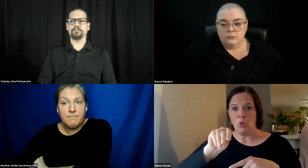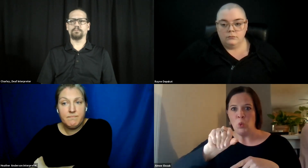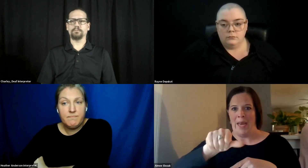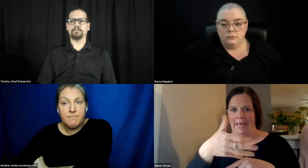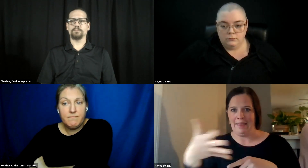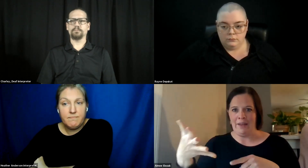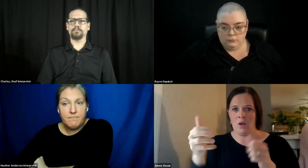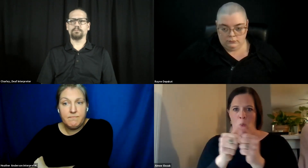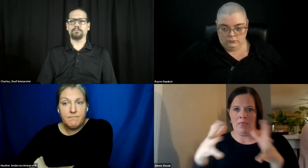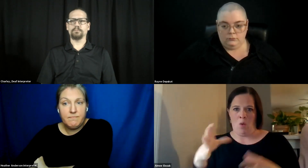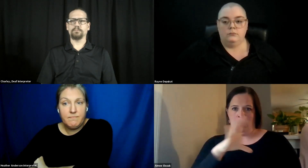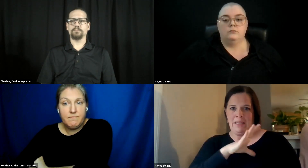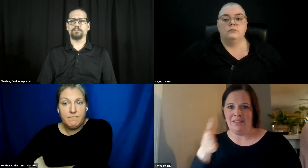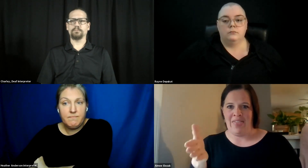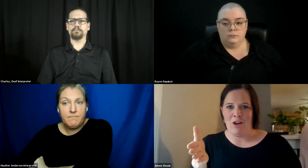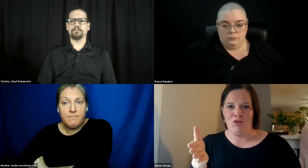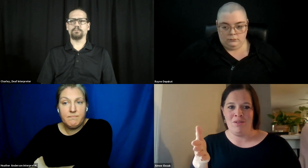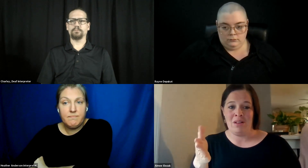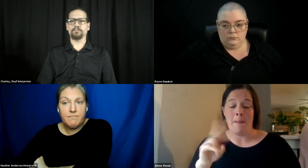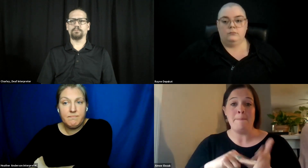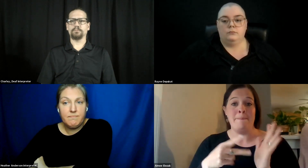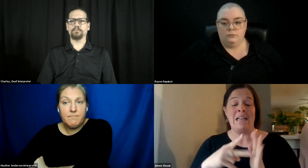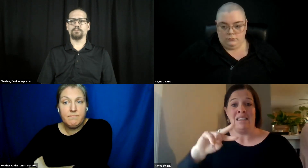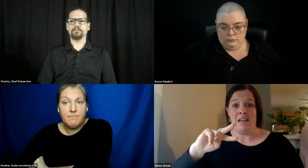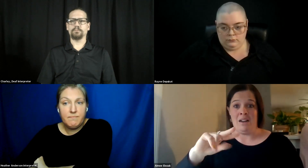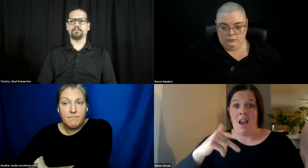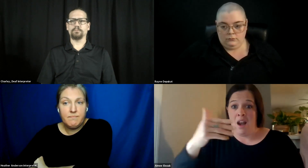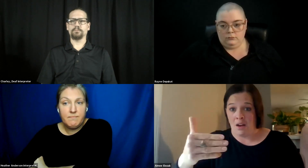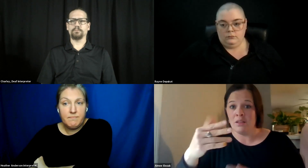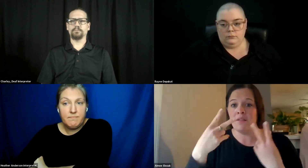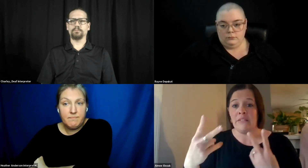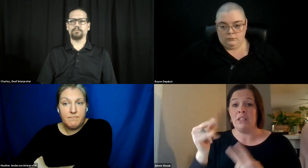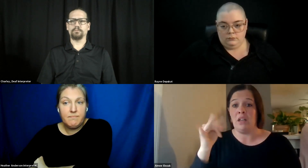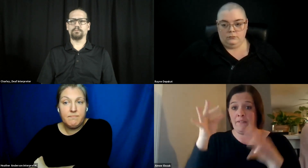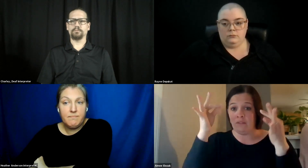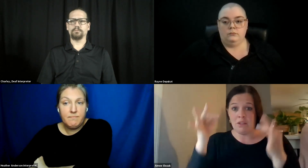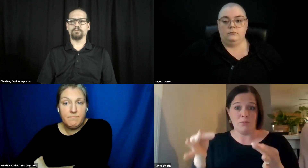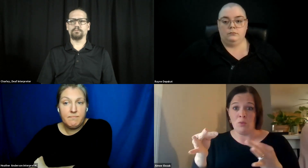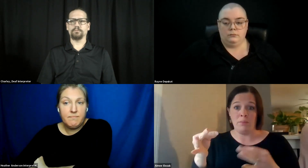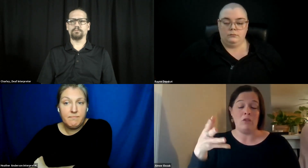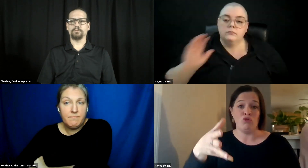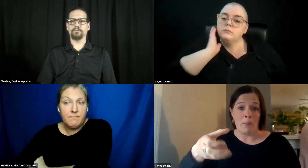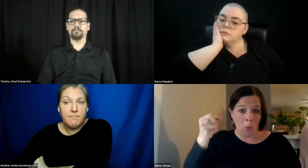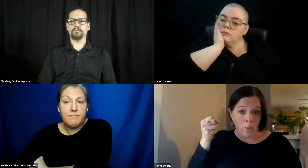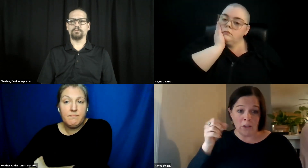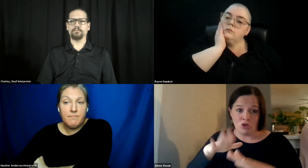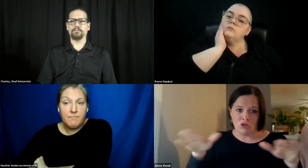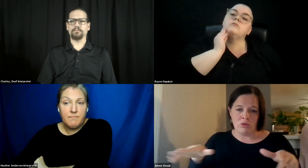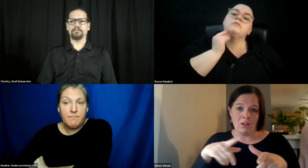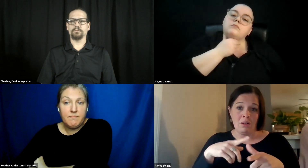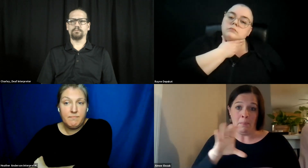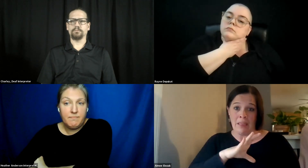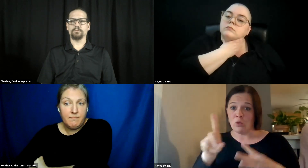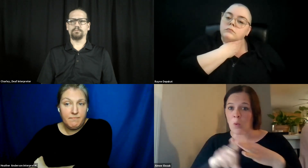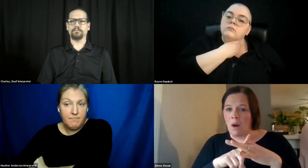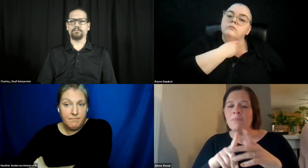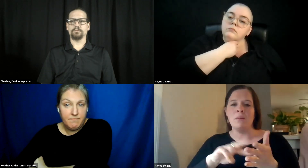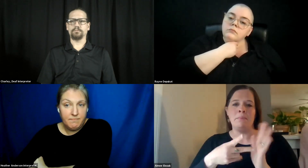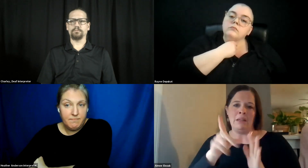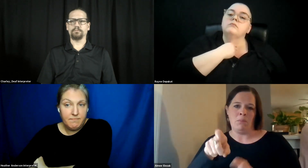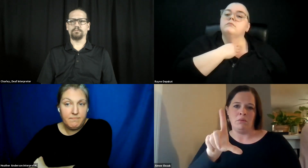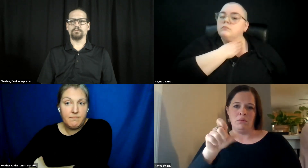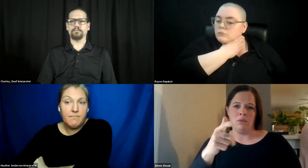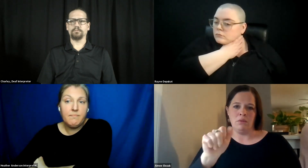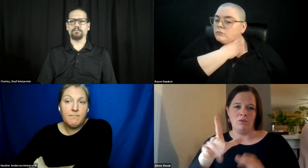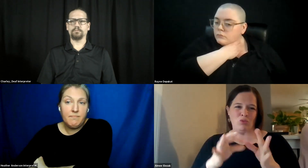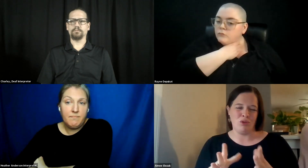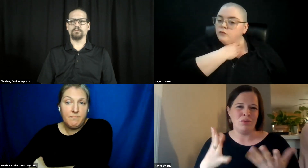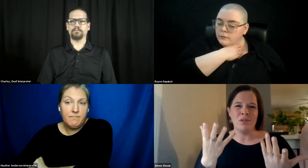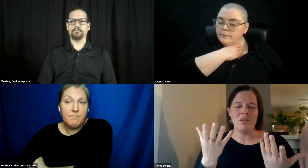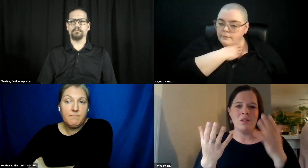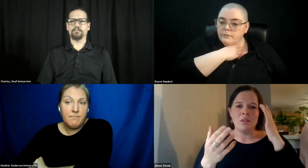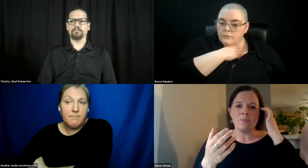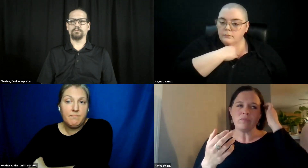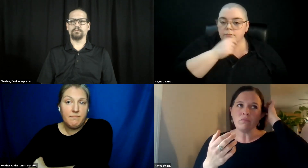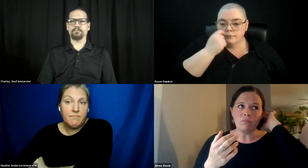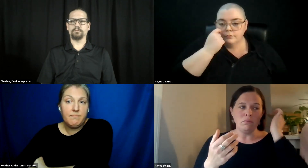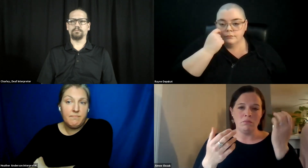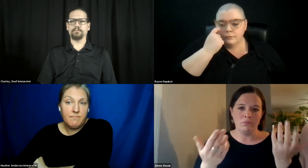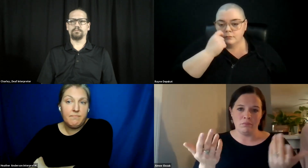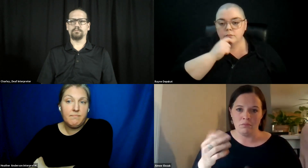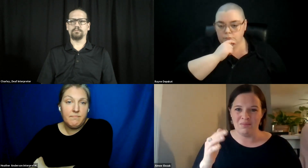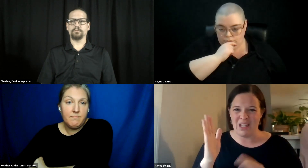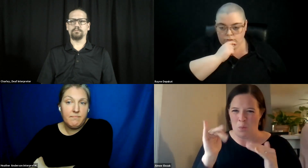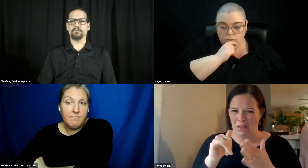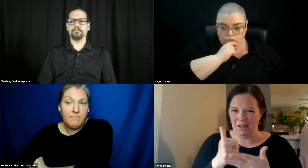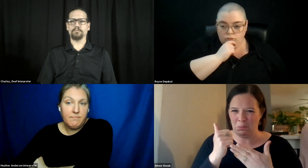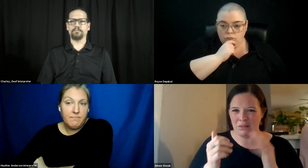that it's a legal interpreter, because we're not what we can't do anything without them there. So then the next visit, if it's determined that, then we're going to remove the children, then that means we would need a legal interpreter.